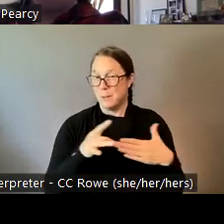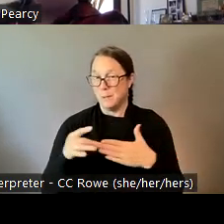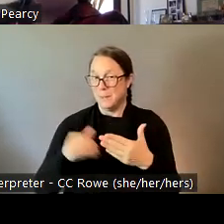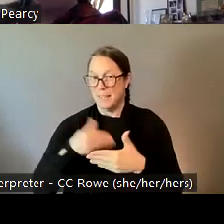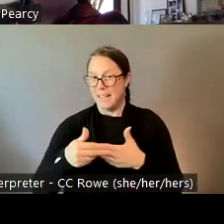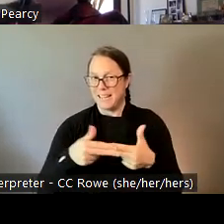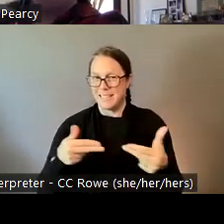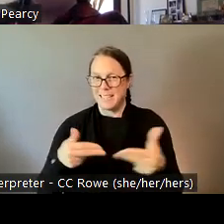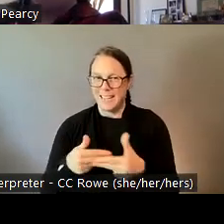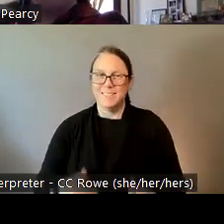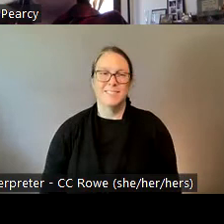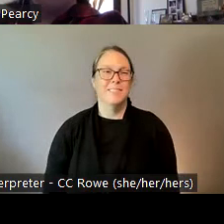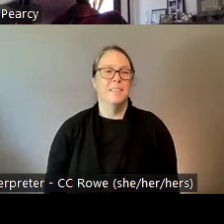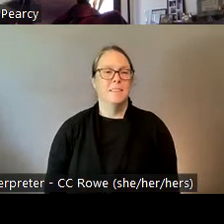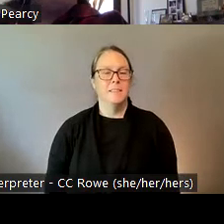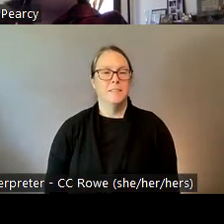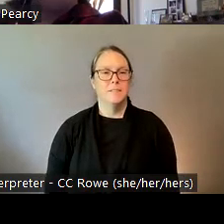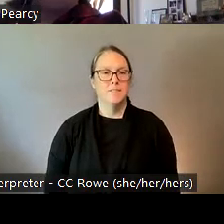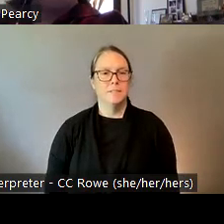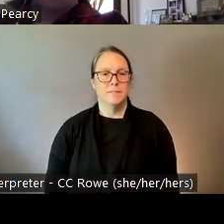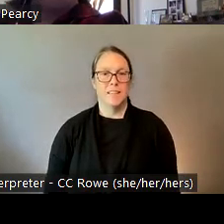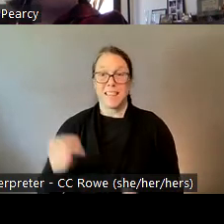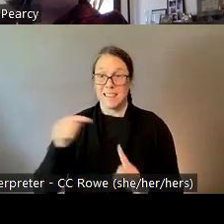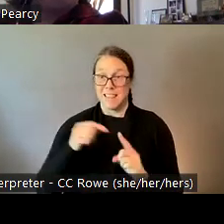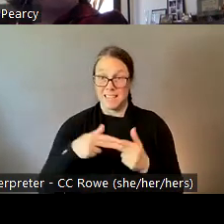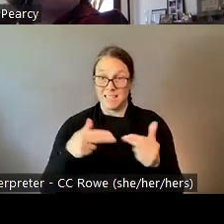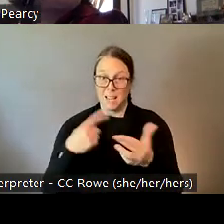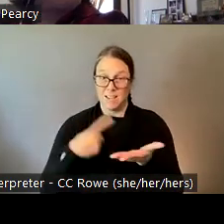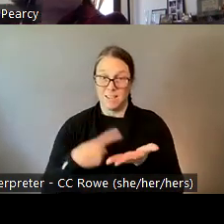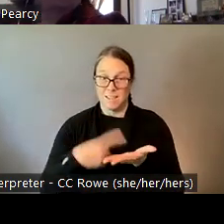which is talking about using a Word document